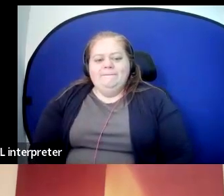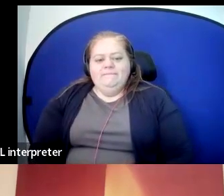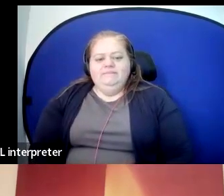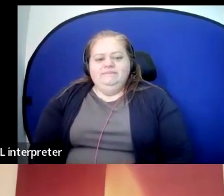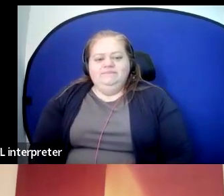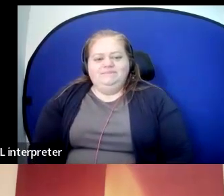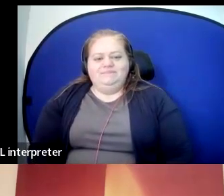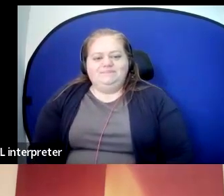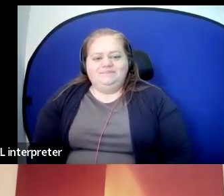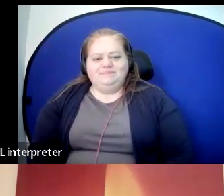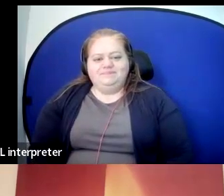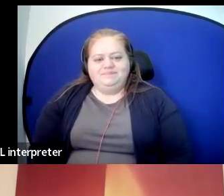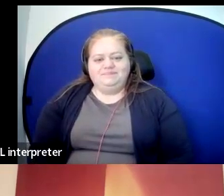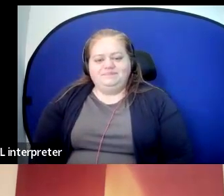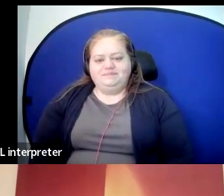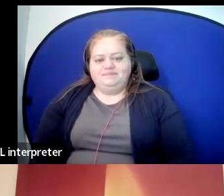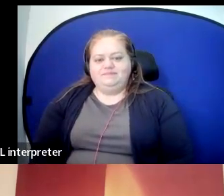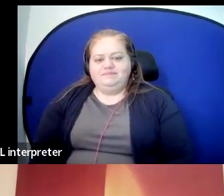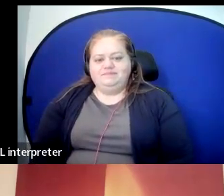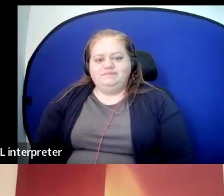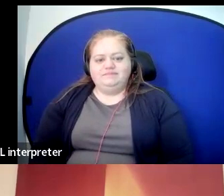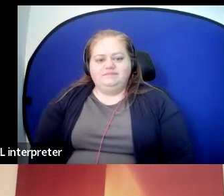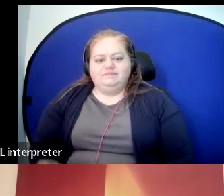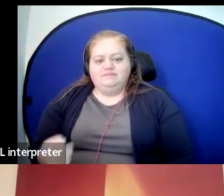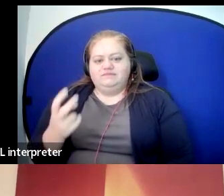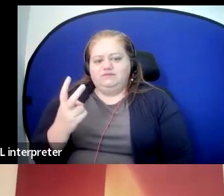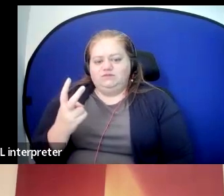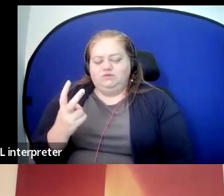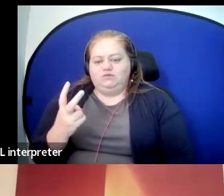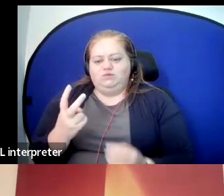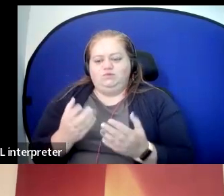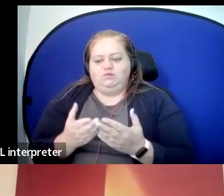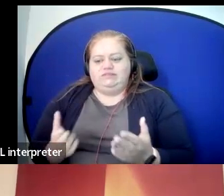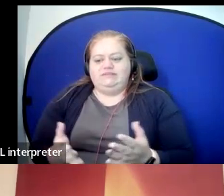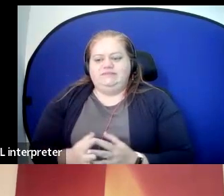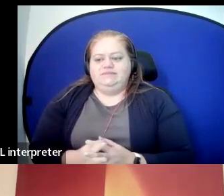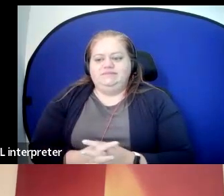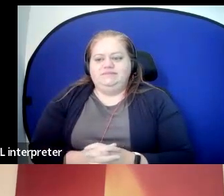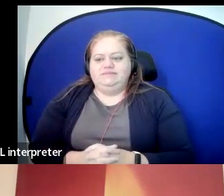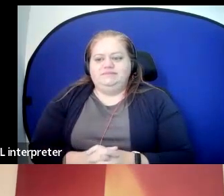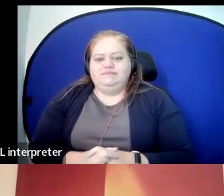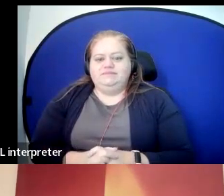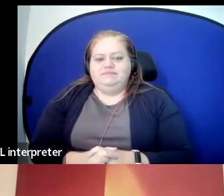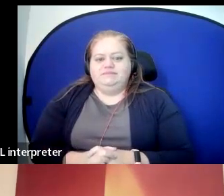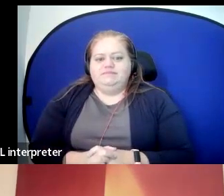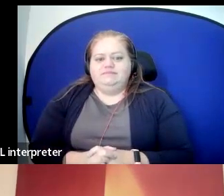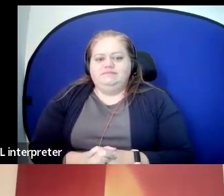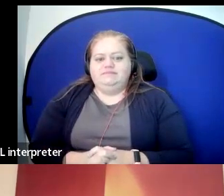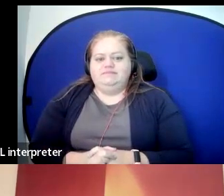So I mentioned two things. So I think-- you said one. I'm greedy, I guess.